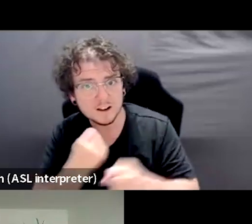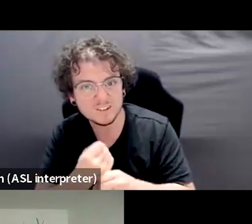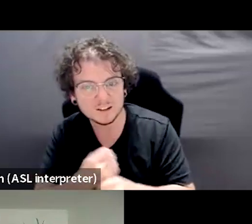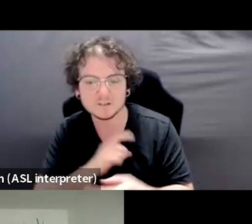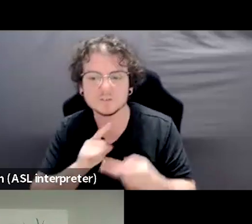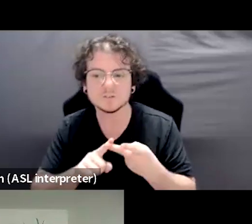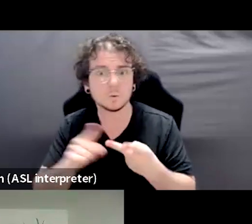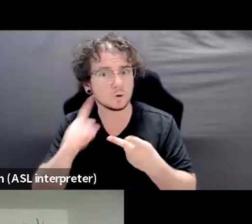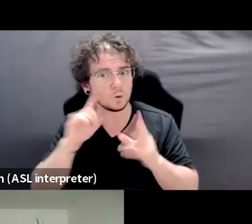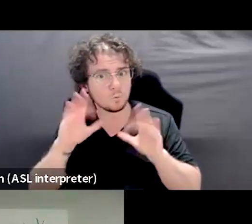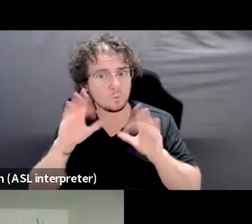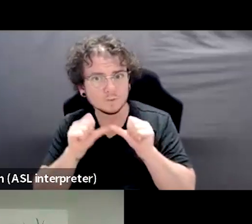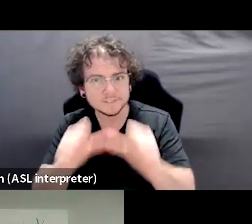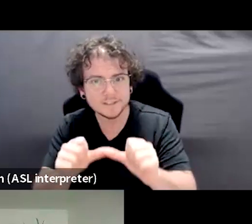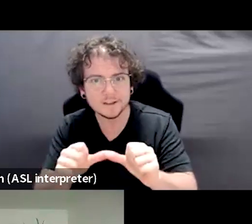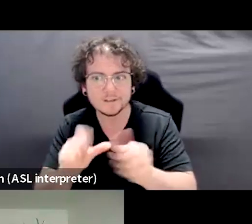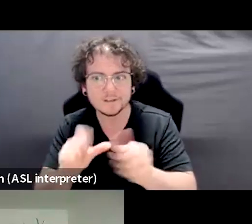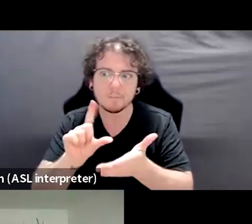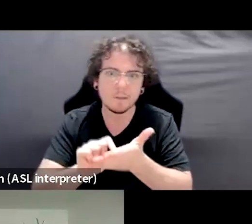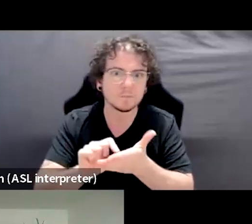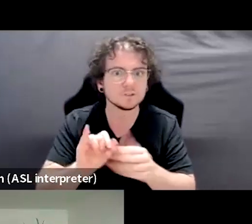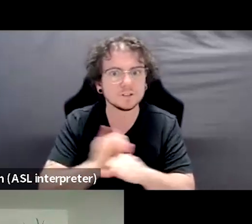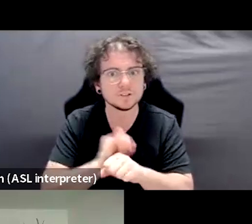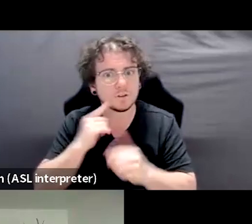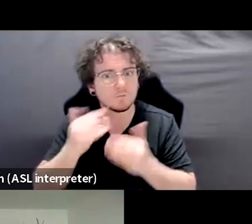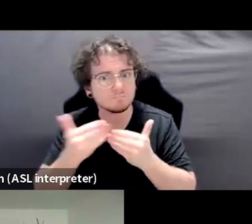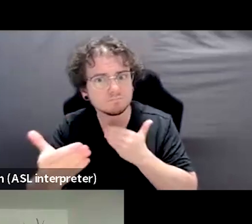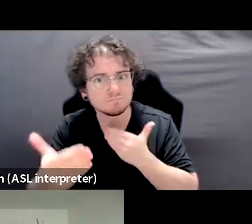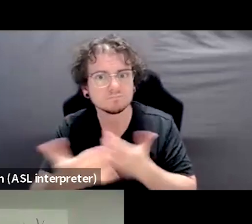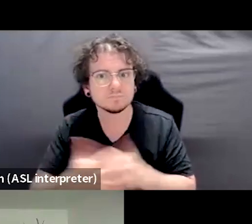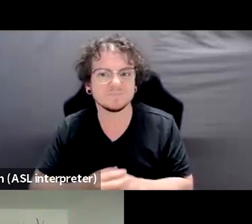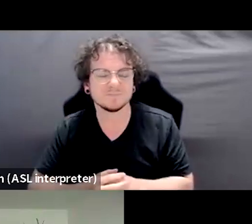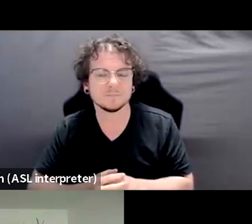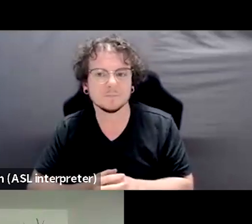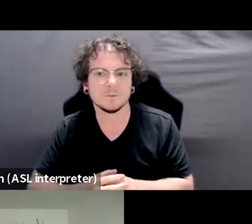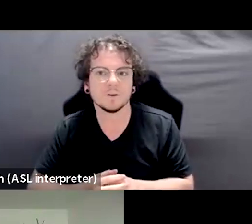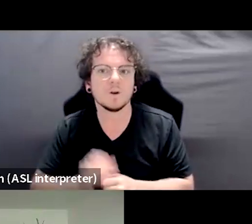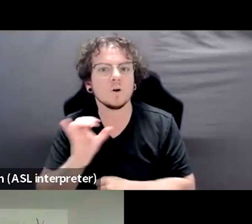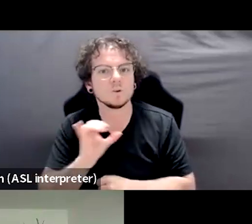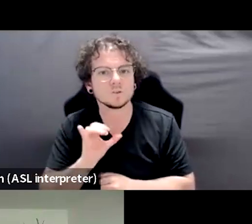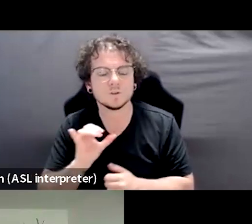stay in the publishing industry long-term? As well as, as the older workers retire,